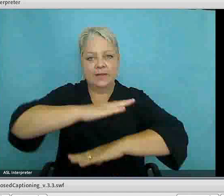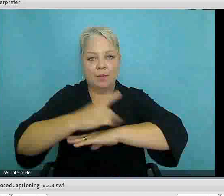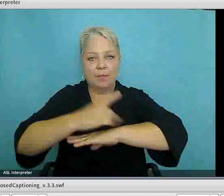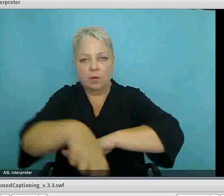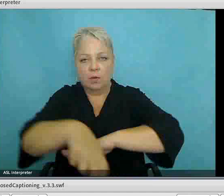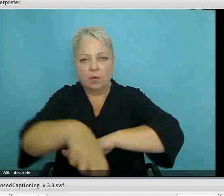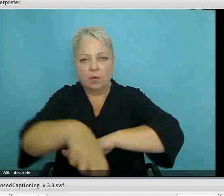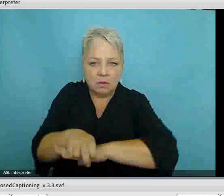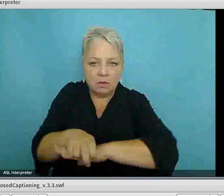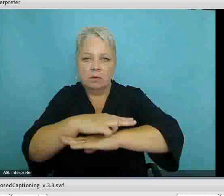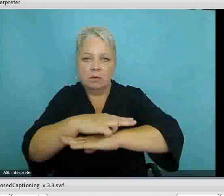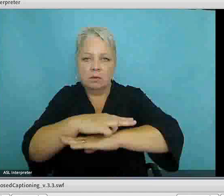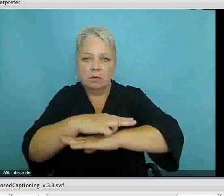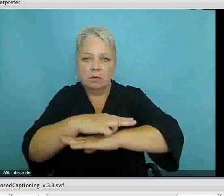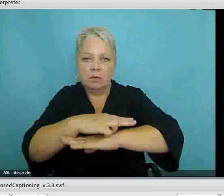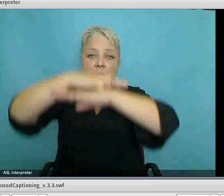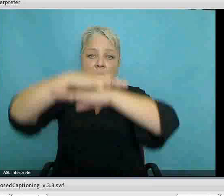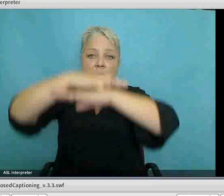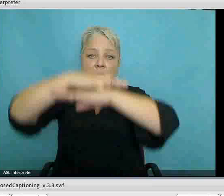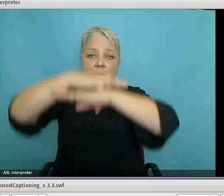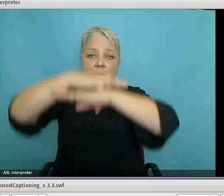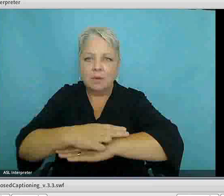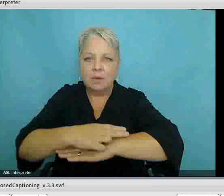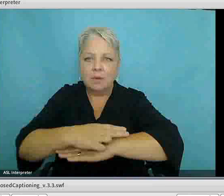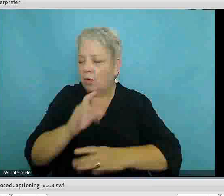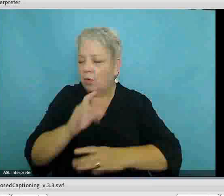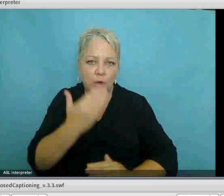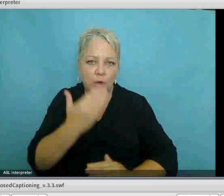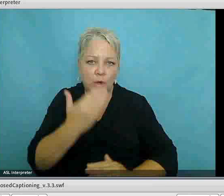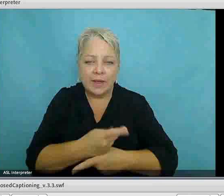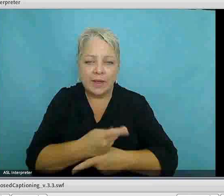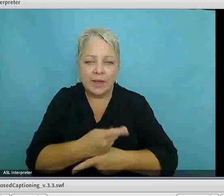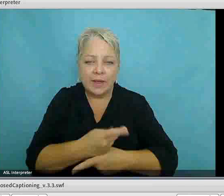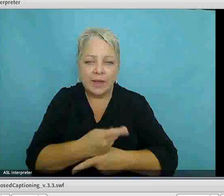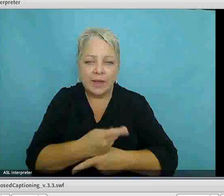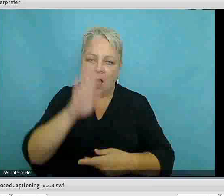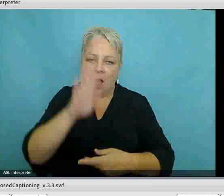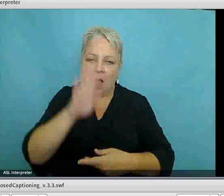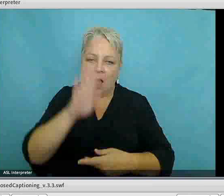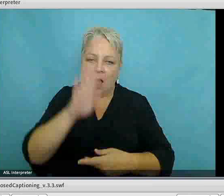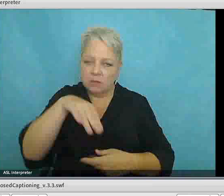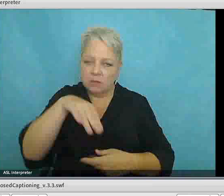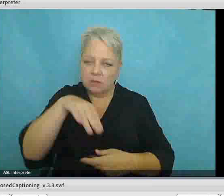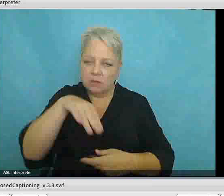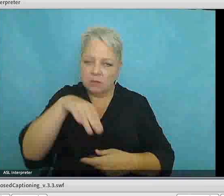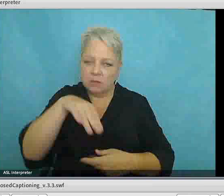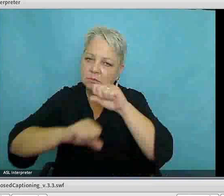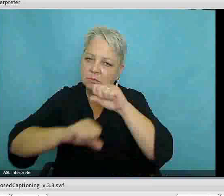That has been a problem, and we will focus intently on that in this program.